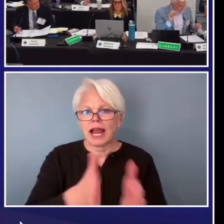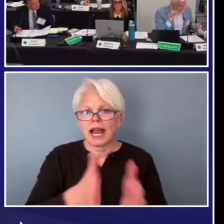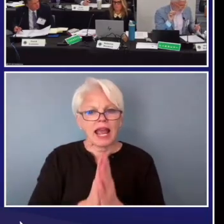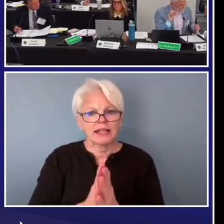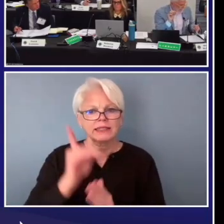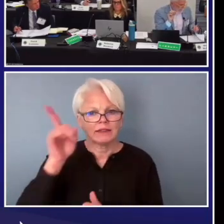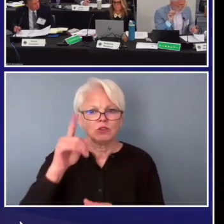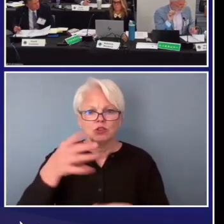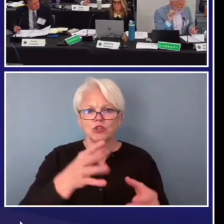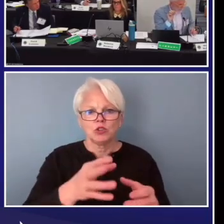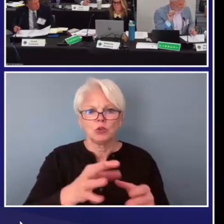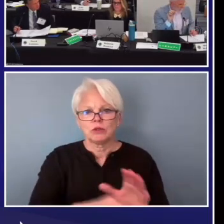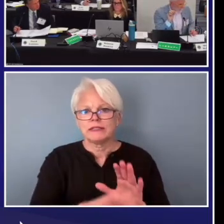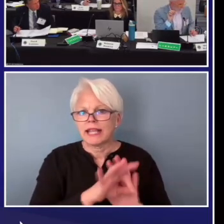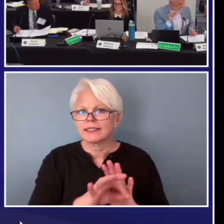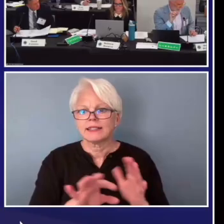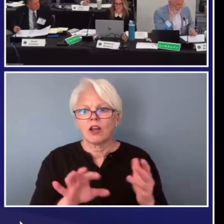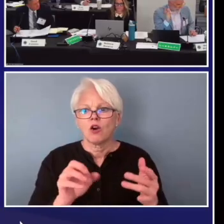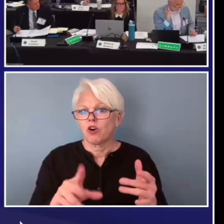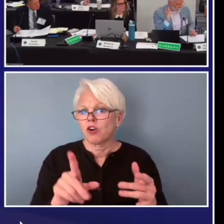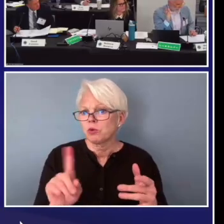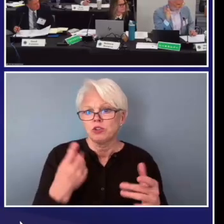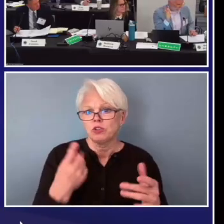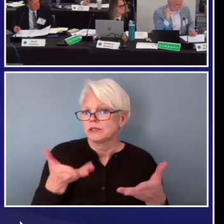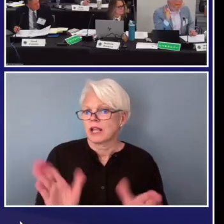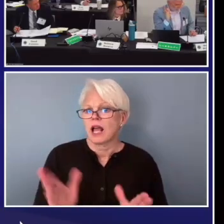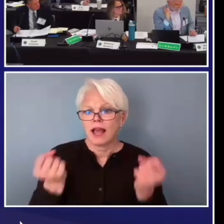or are you just going to allow multiple designations?